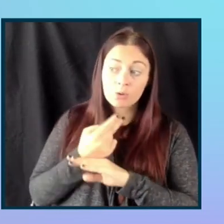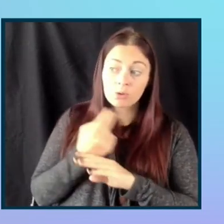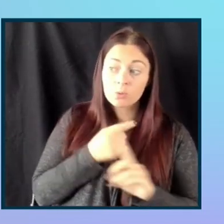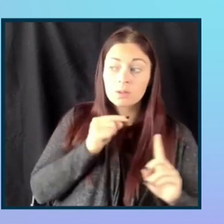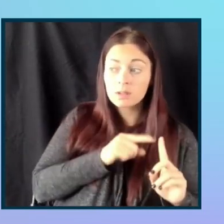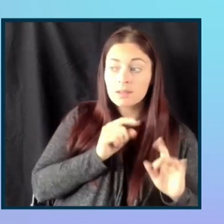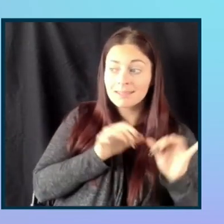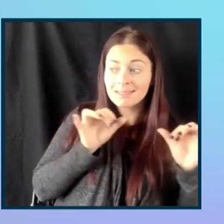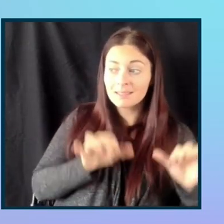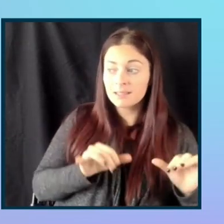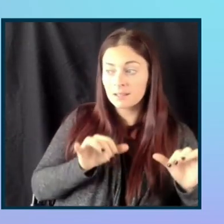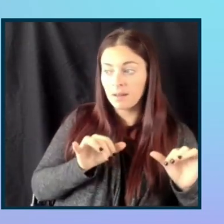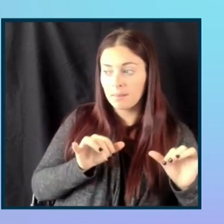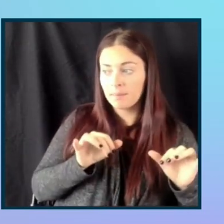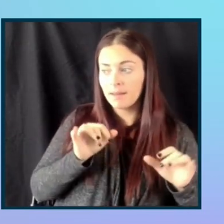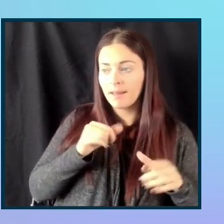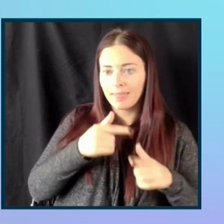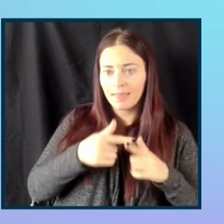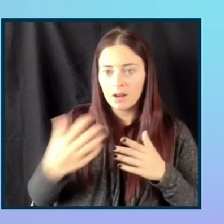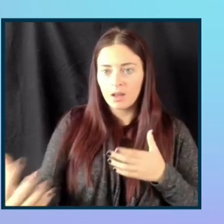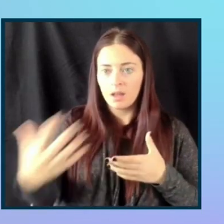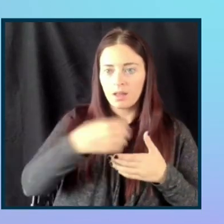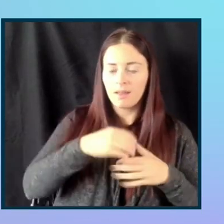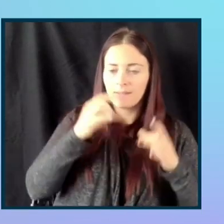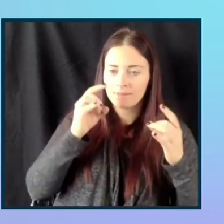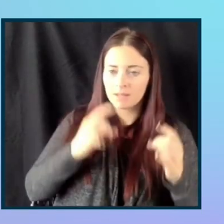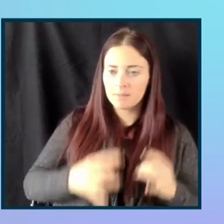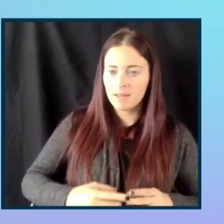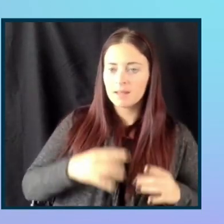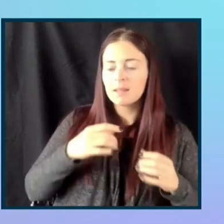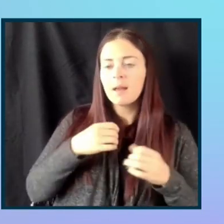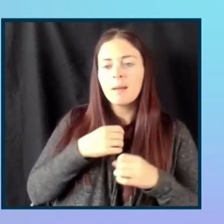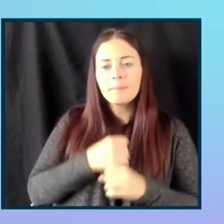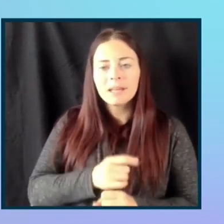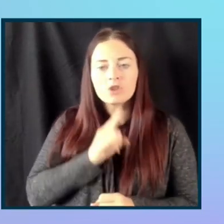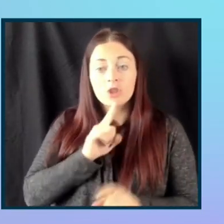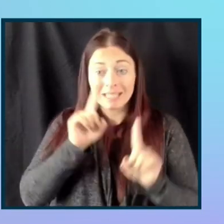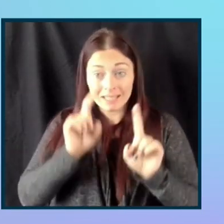And that your tests are repeatable, and they can be done